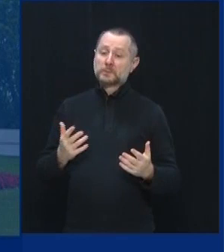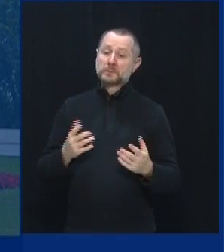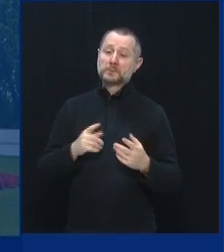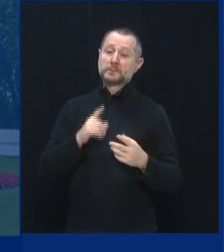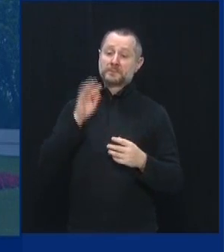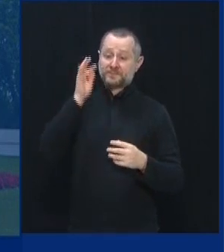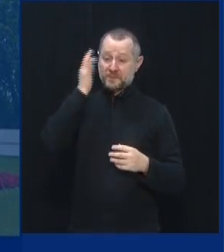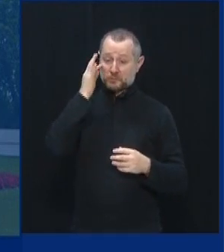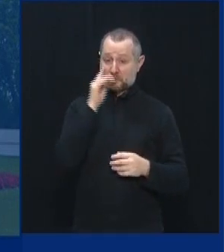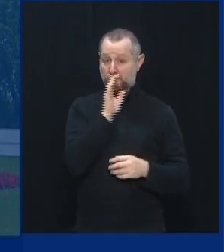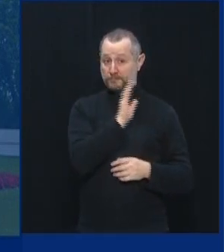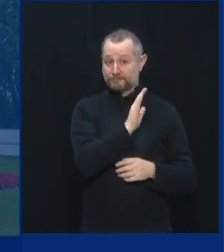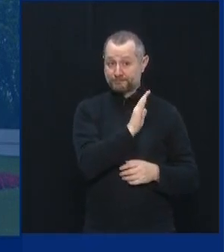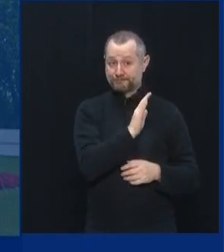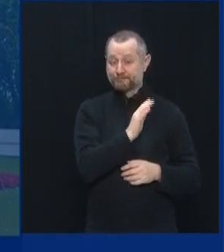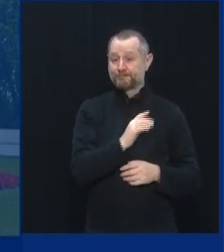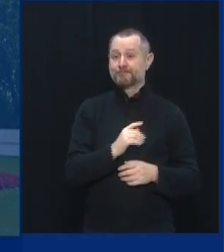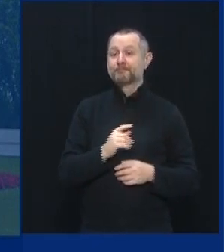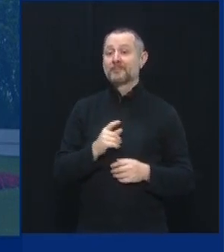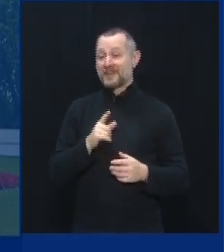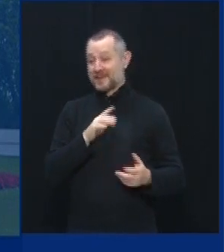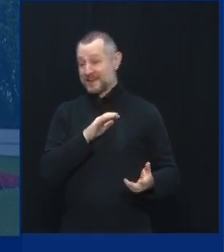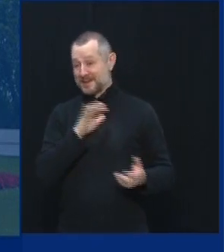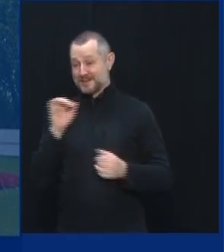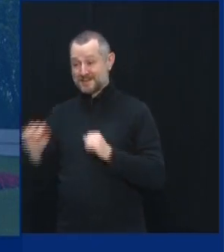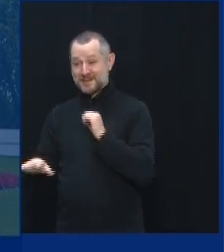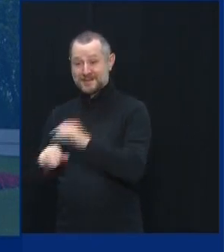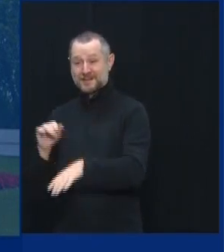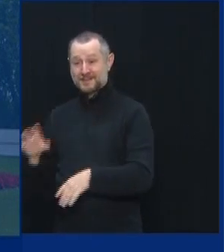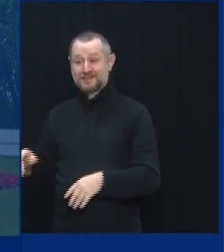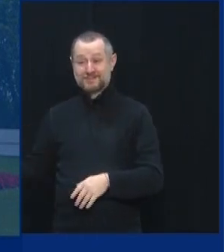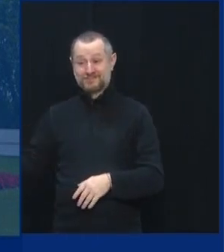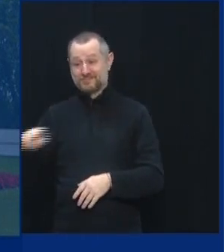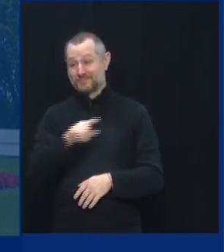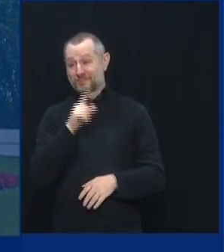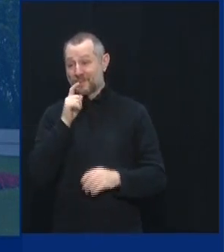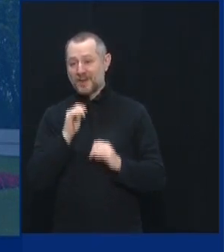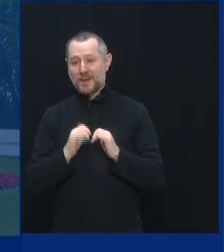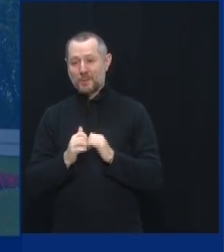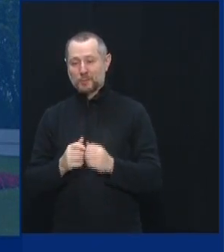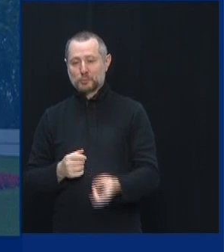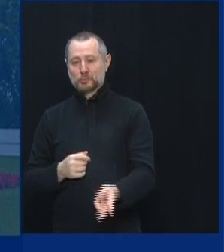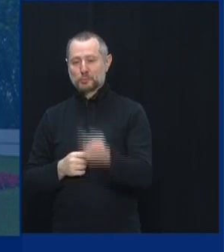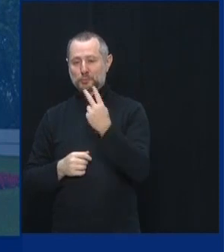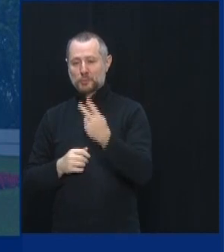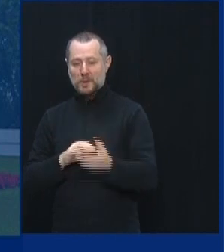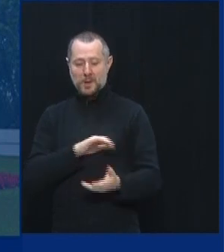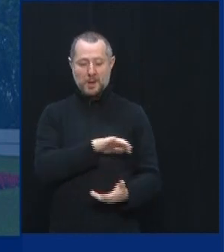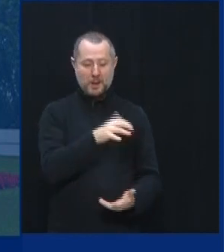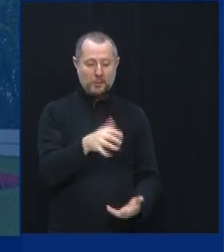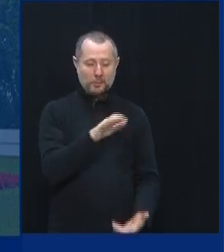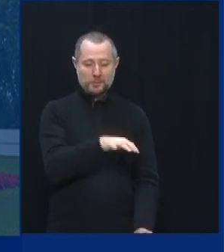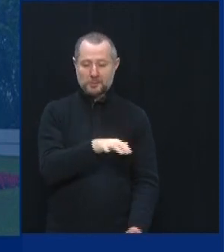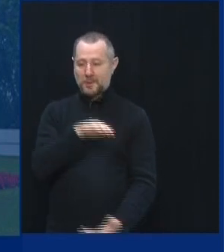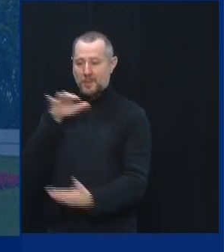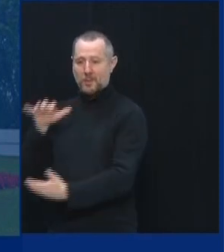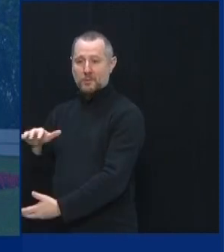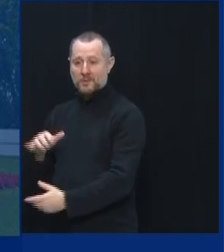THE GOVERNORS AND WE THANK THEM FOR THAT. WHEN THIS FEDERAL GOVERNMENT